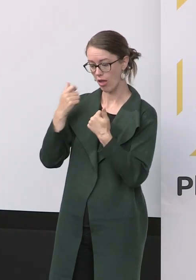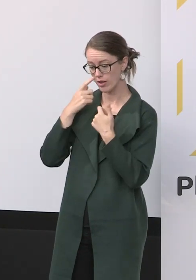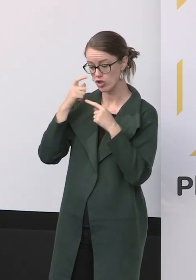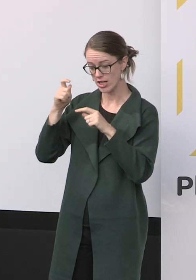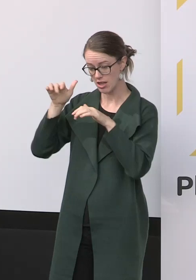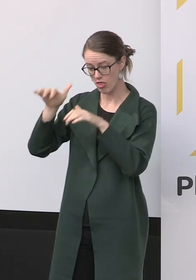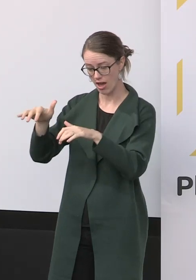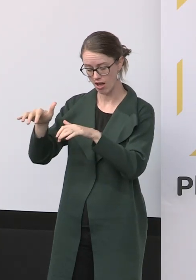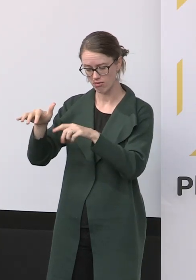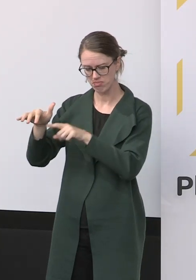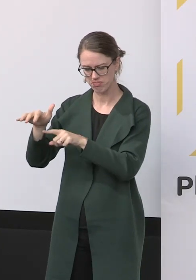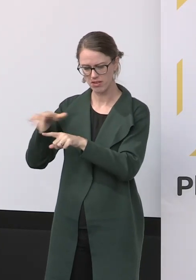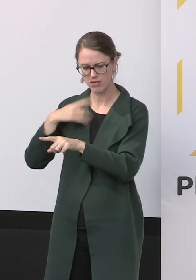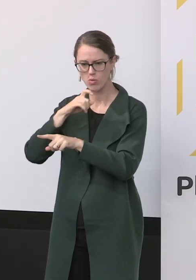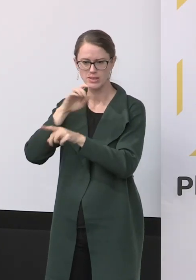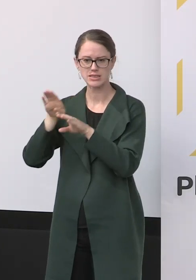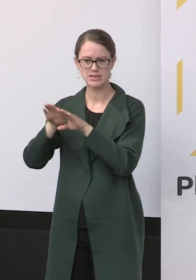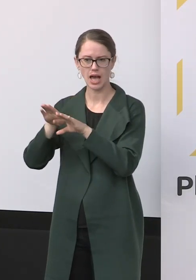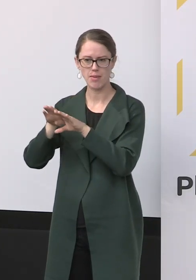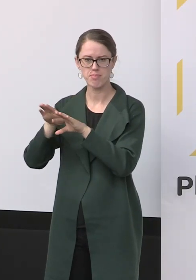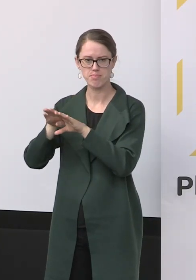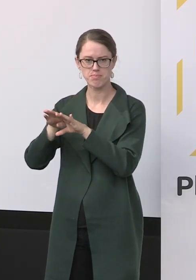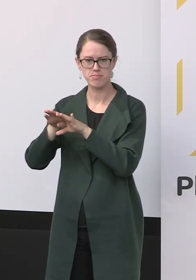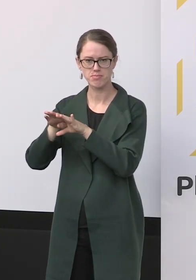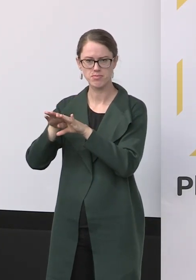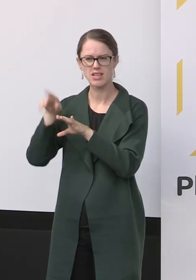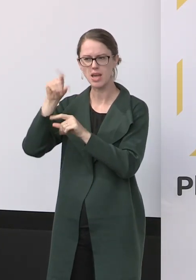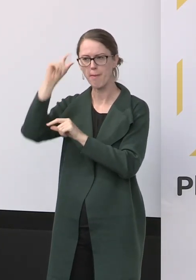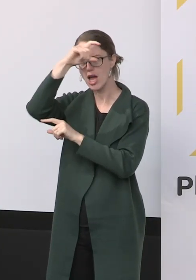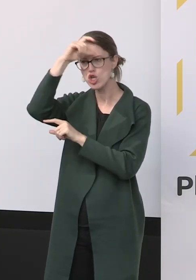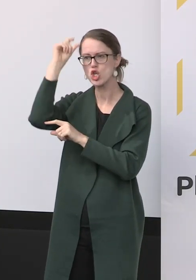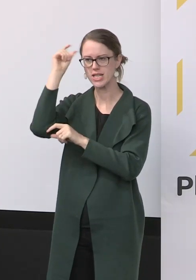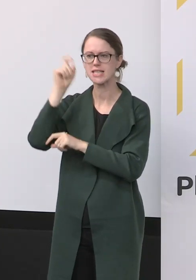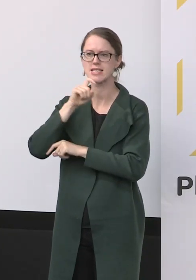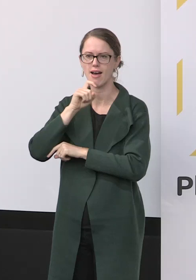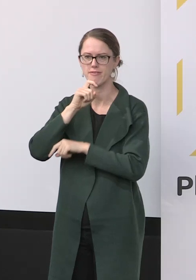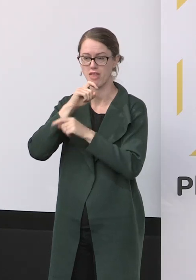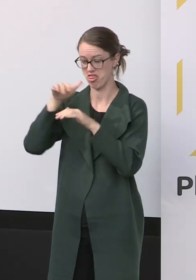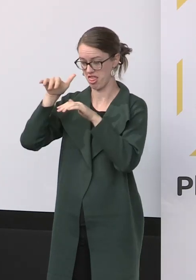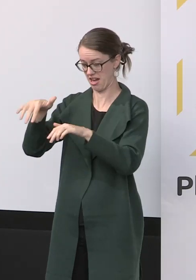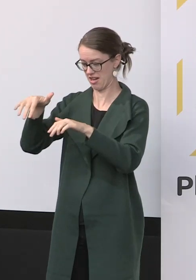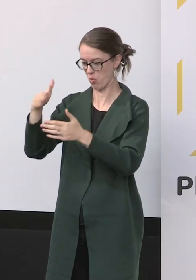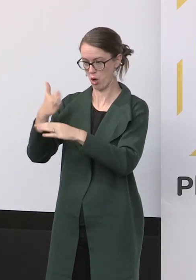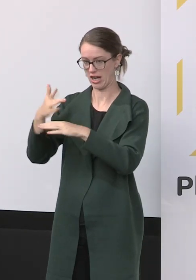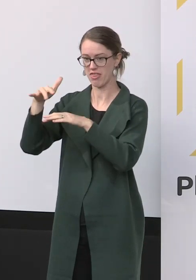isolation, one of the ones in the Auckland CBD - actually the health checks there - and I imagine it's the same, that